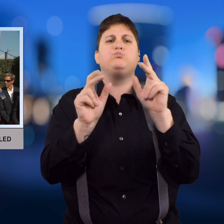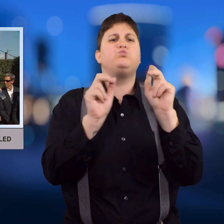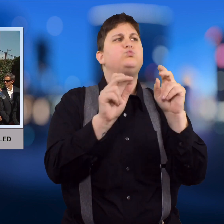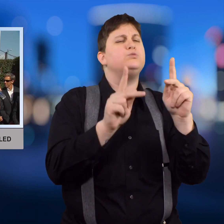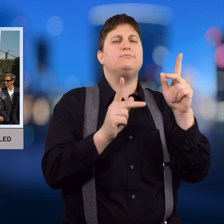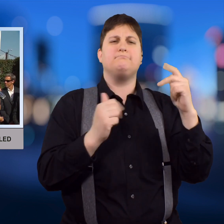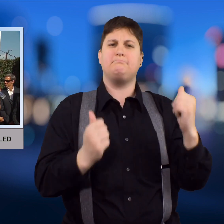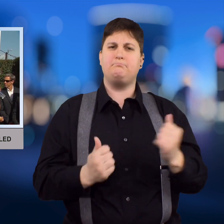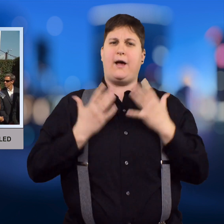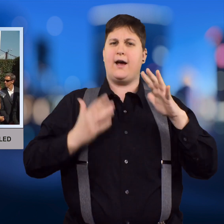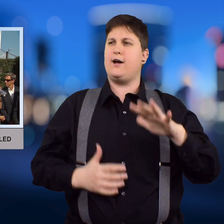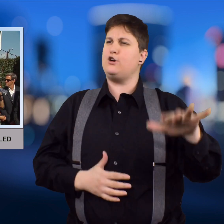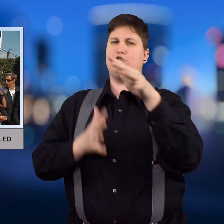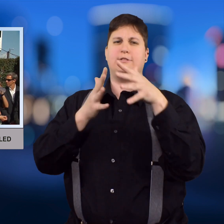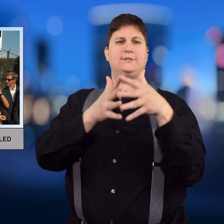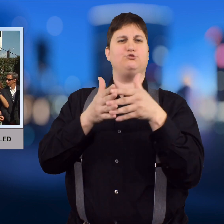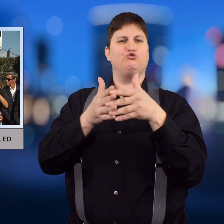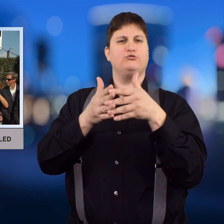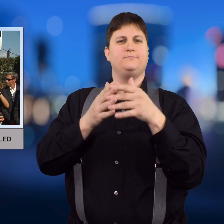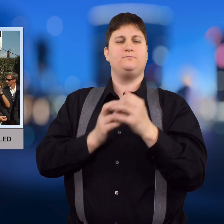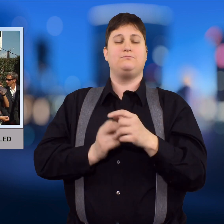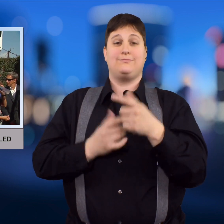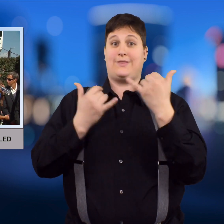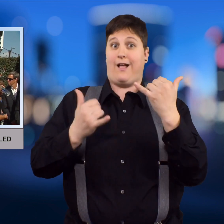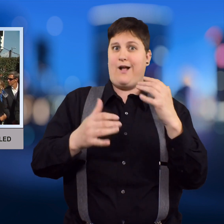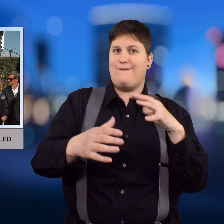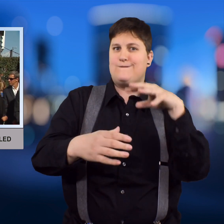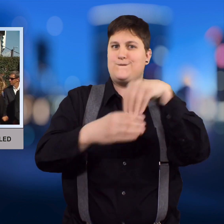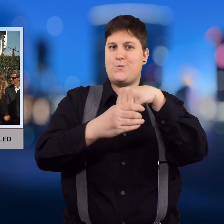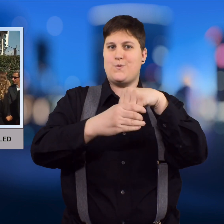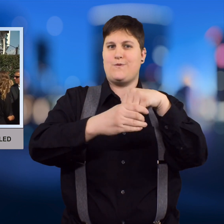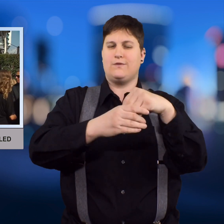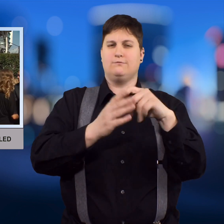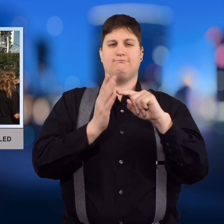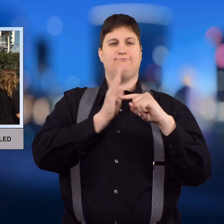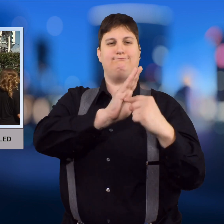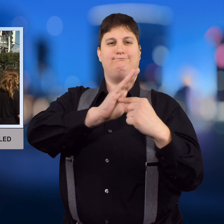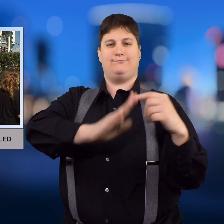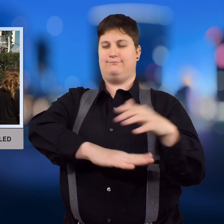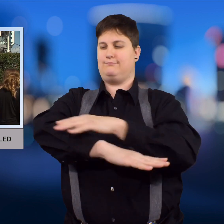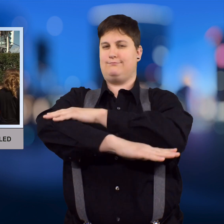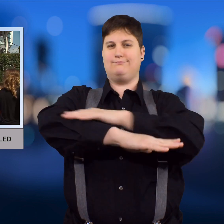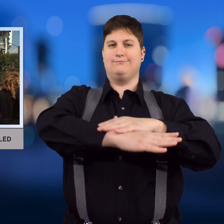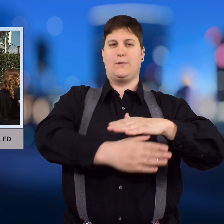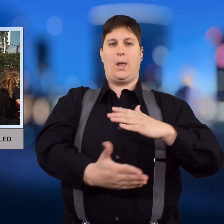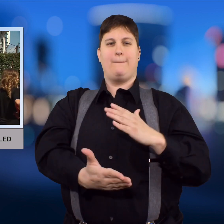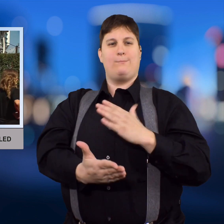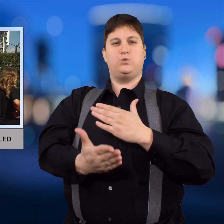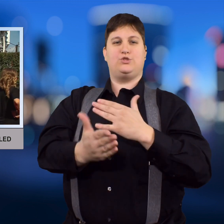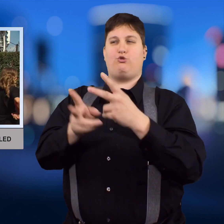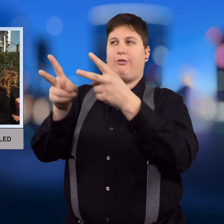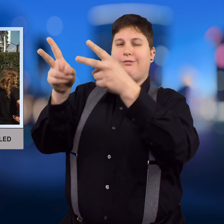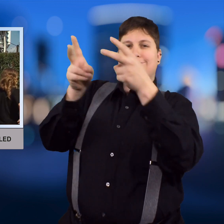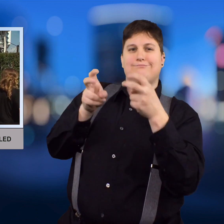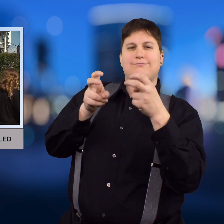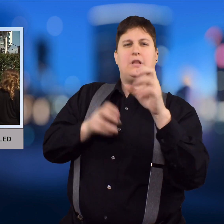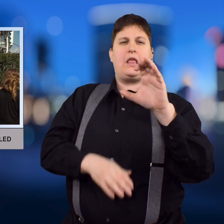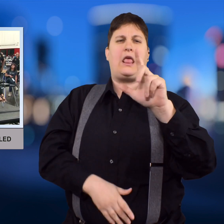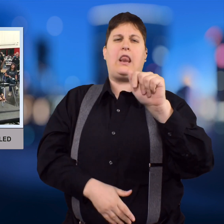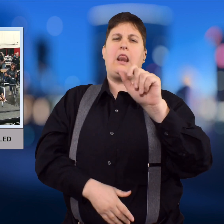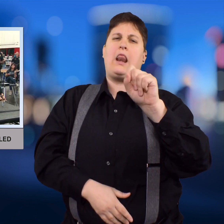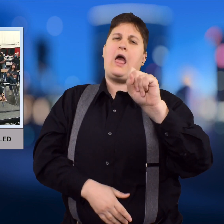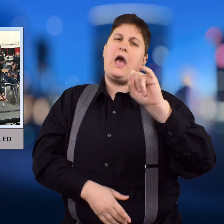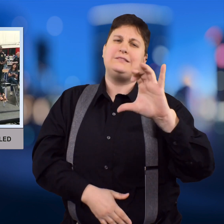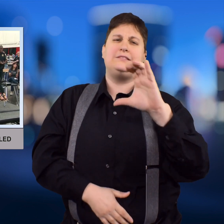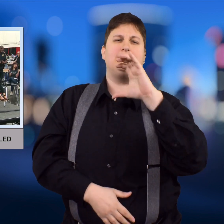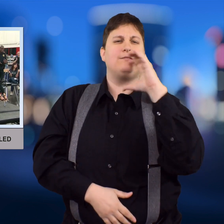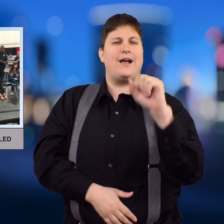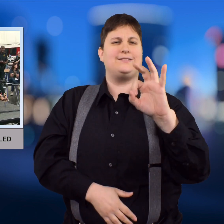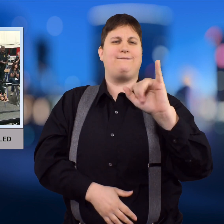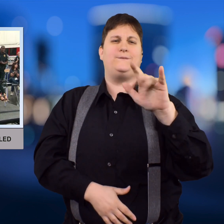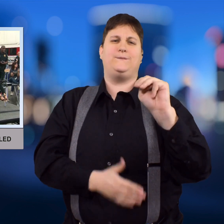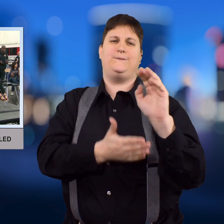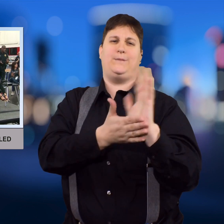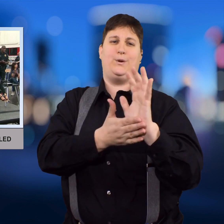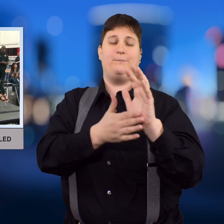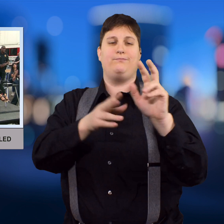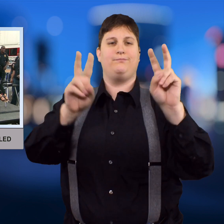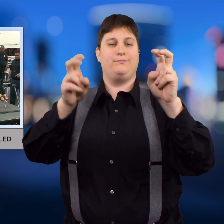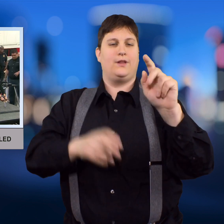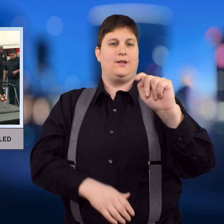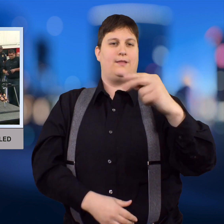to help the nation, including a starring role in the stage musical version of the classic